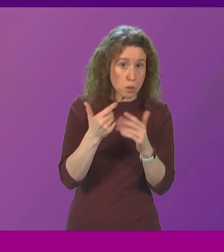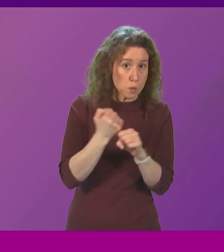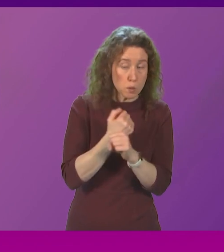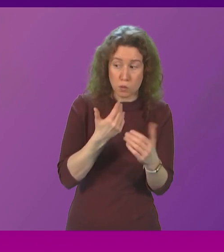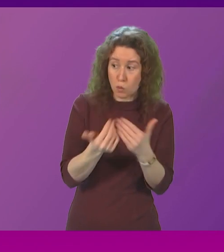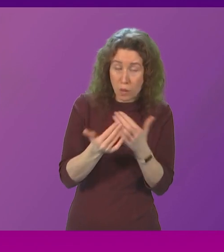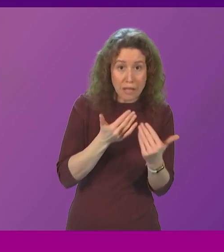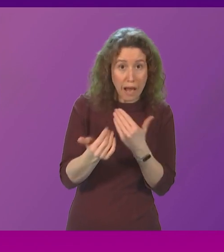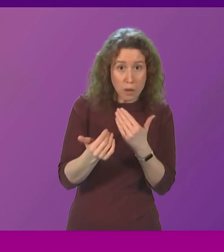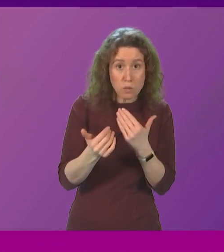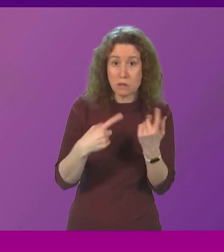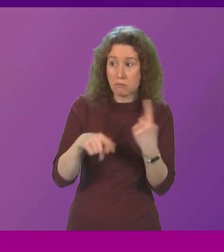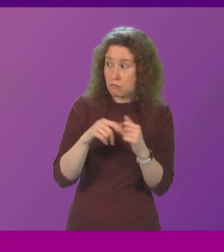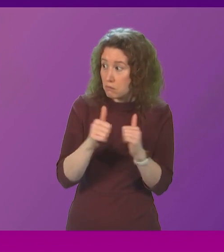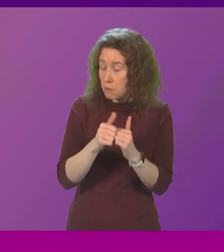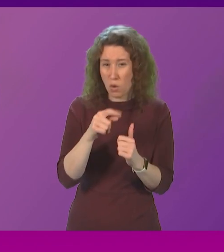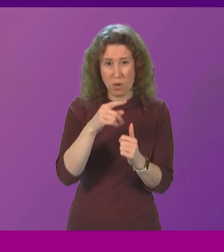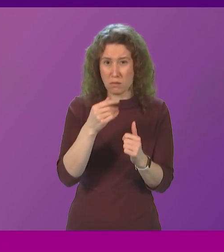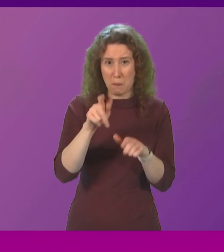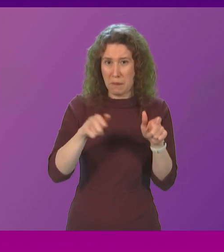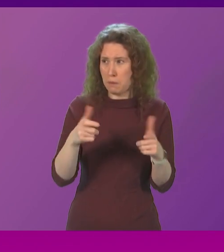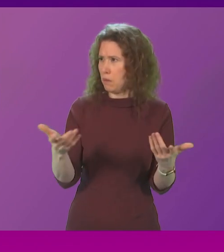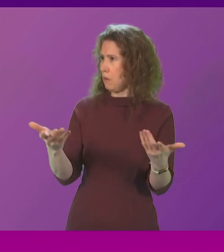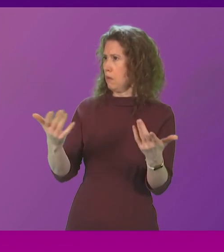those who have been caught up in the disruption.